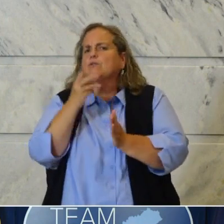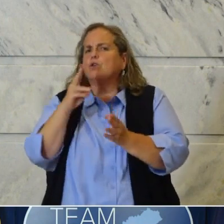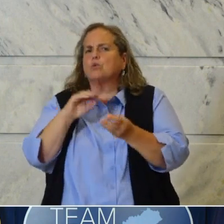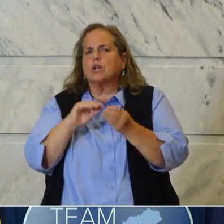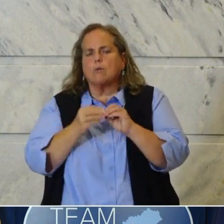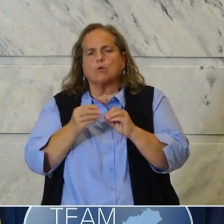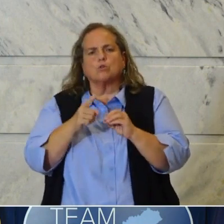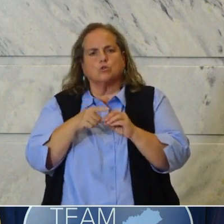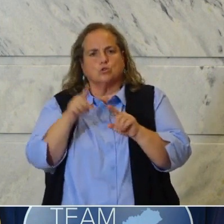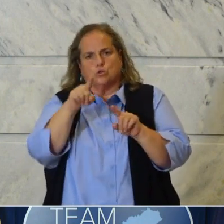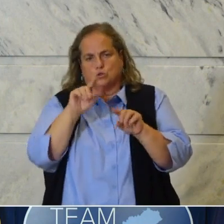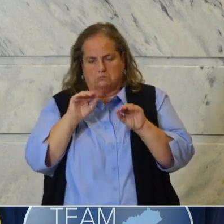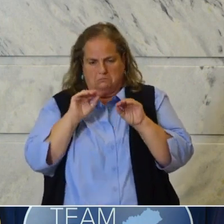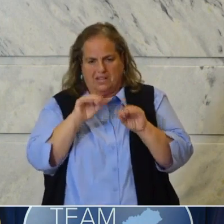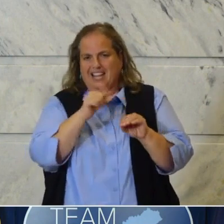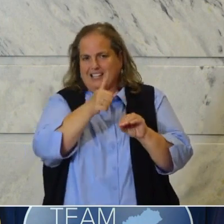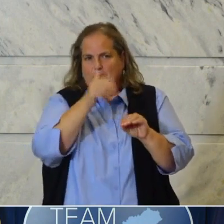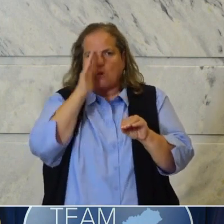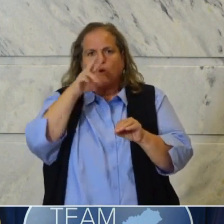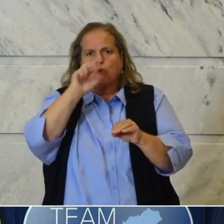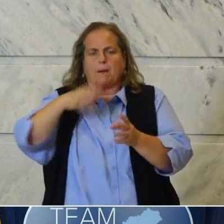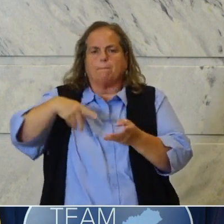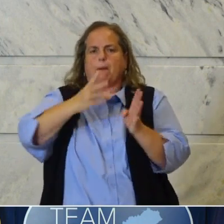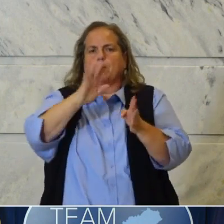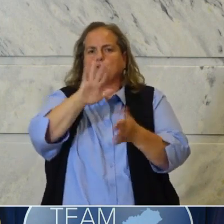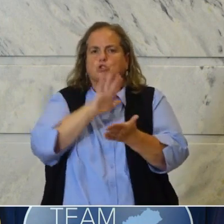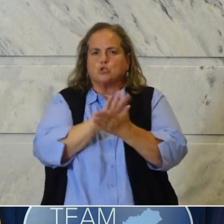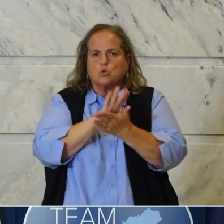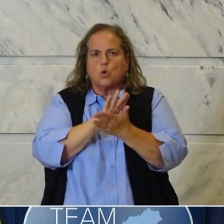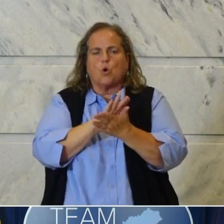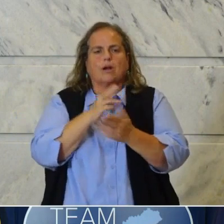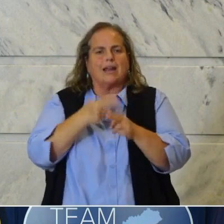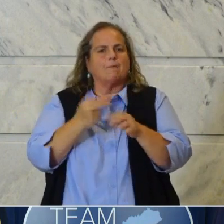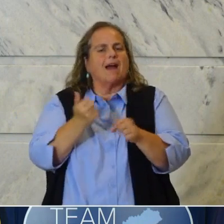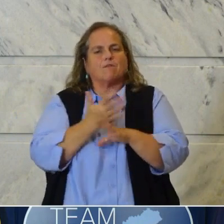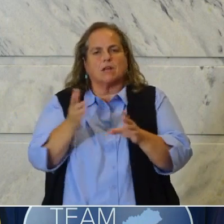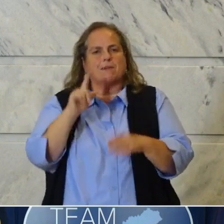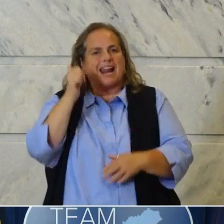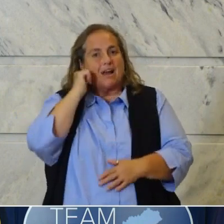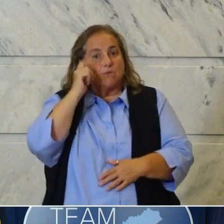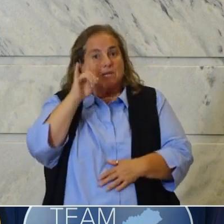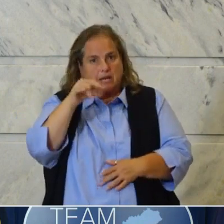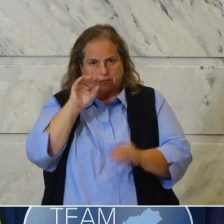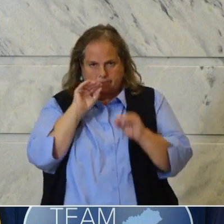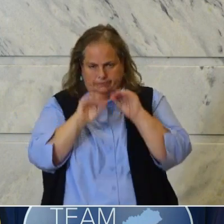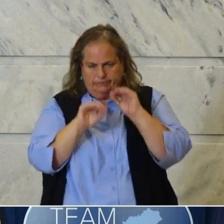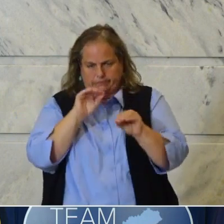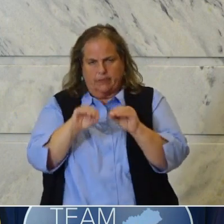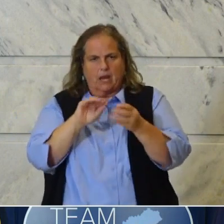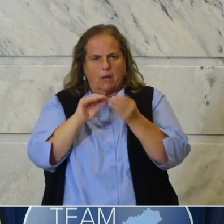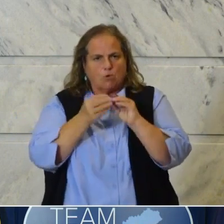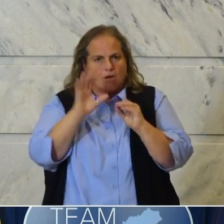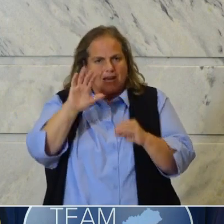school name and everything, but we're gonna ask you every day to go and fill that in a number of cases and students and staff and the number of quarantine